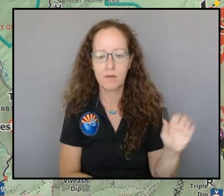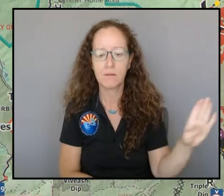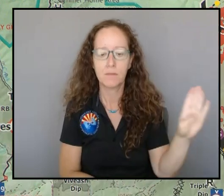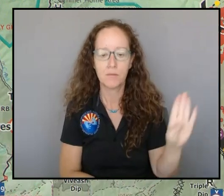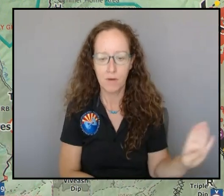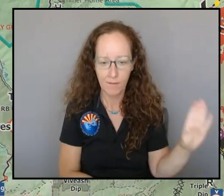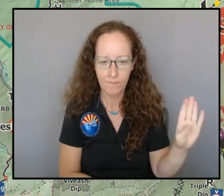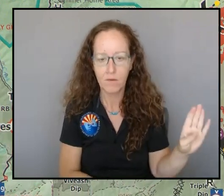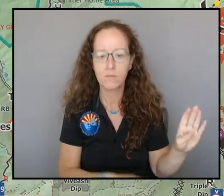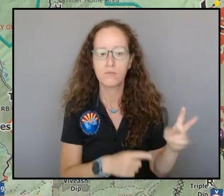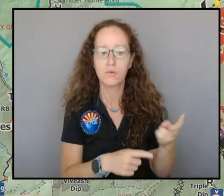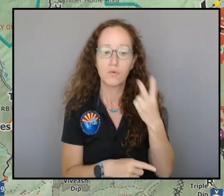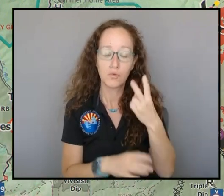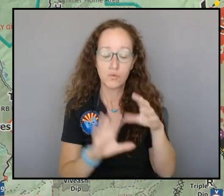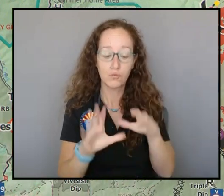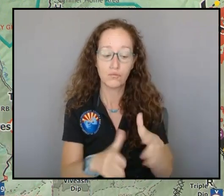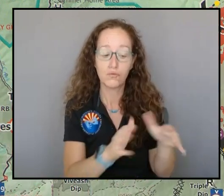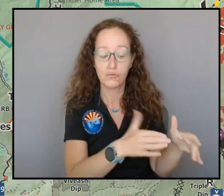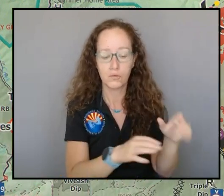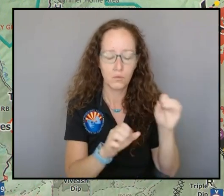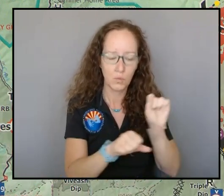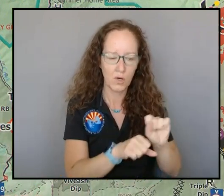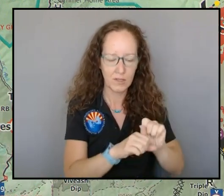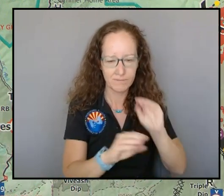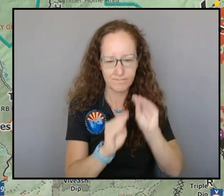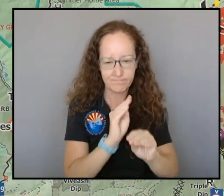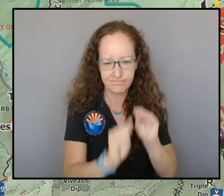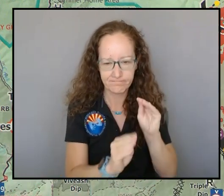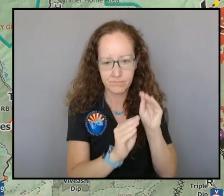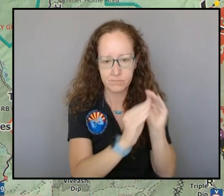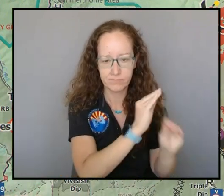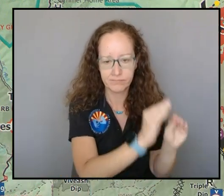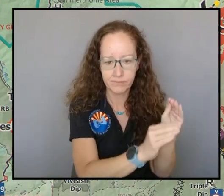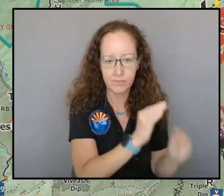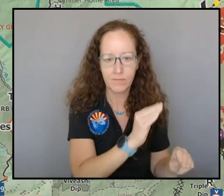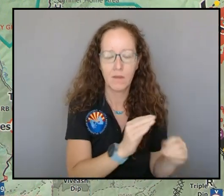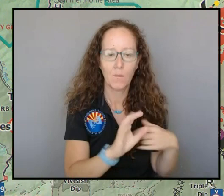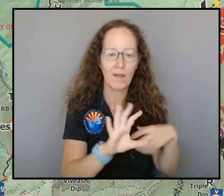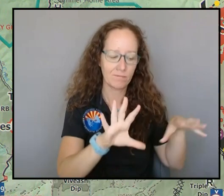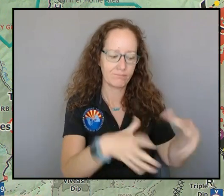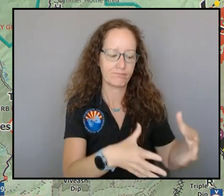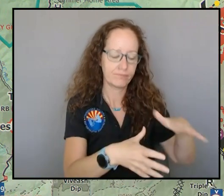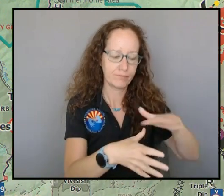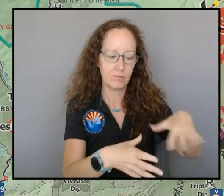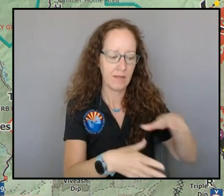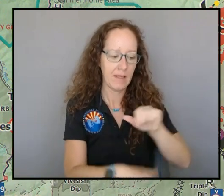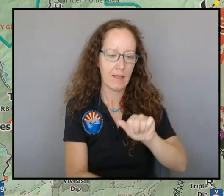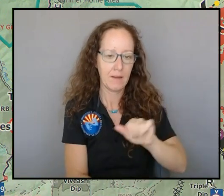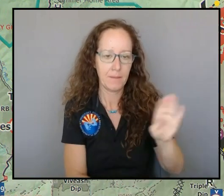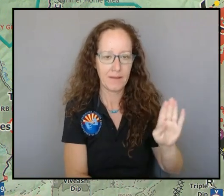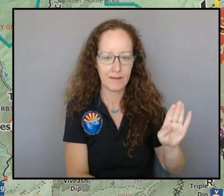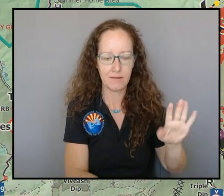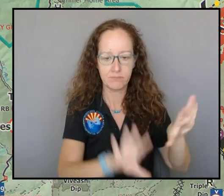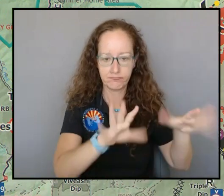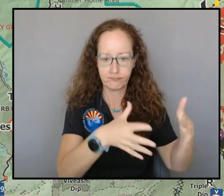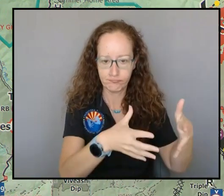And then what we call the Alpha/ Bravo Division. And so the repair groups, what they've got going on in there is: